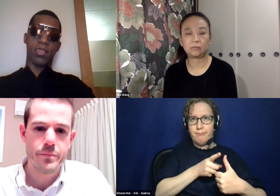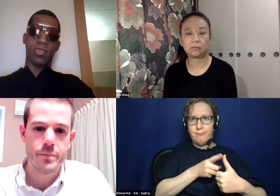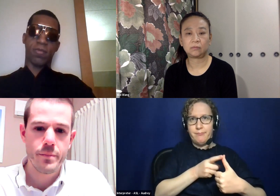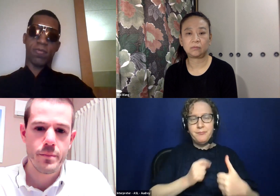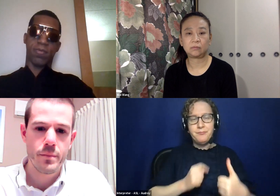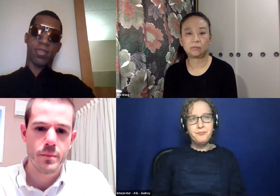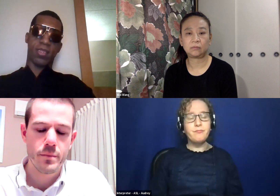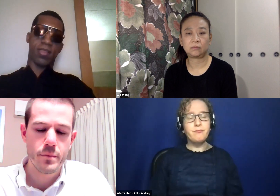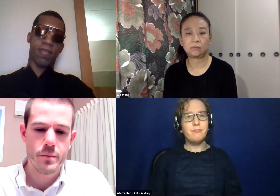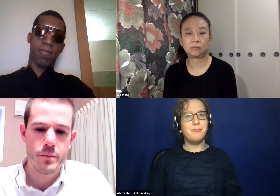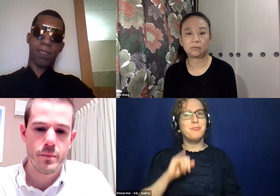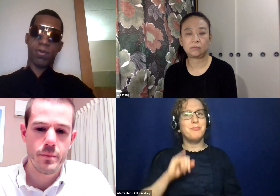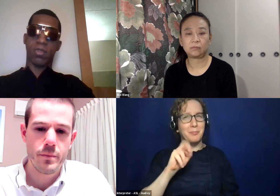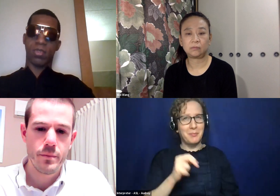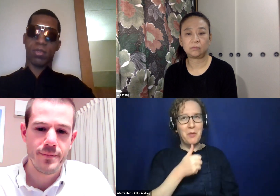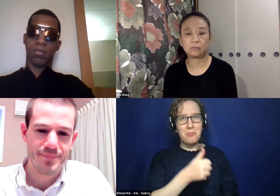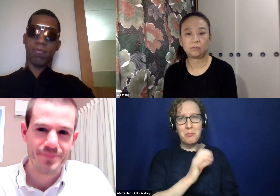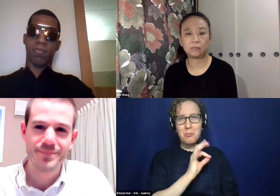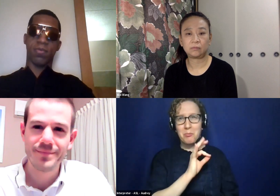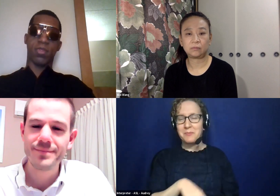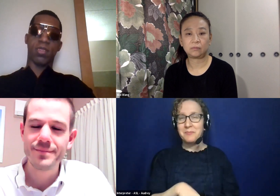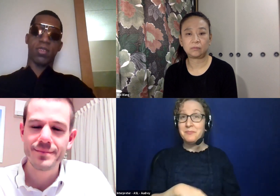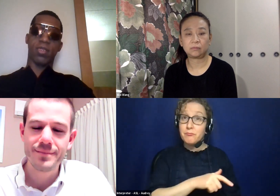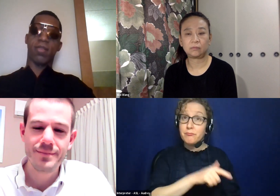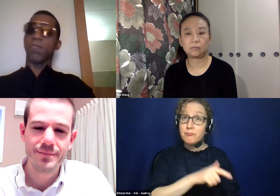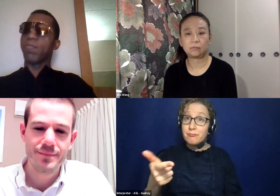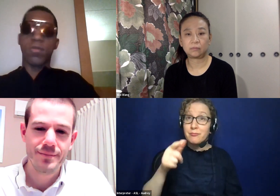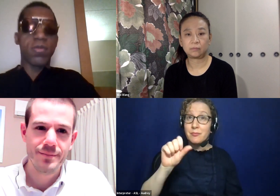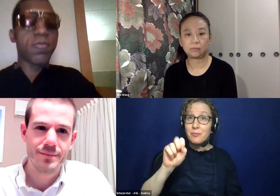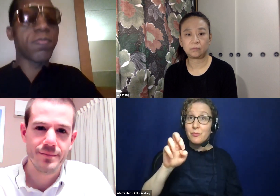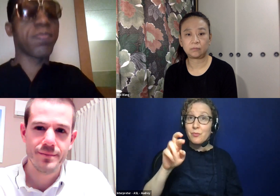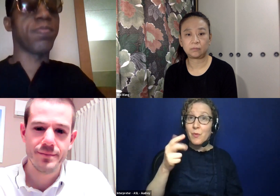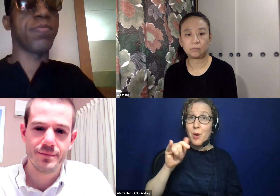Perfect, perfect. And, Sergio, so you were interested in aeronautics,